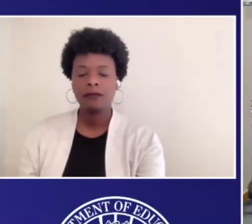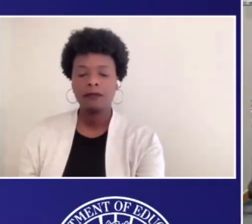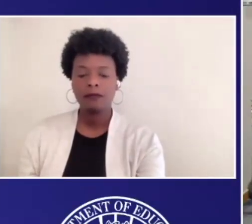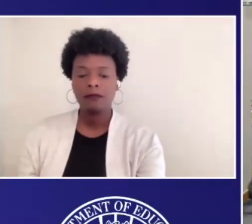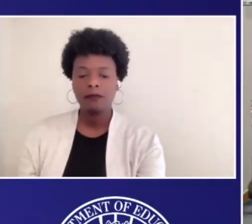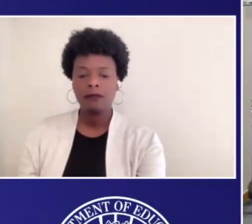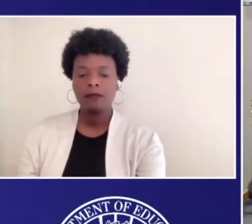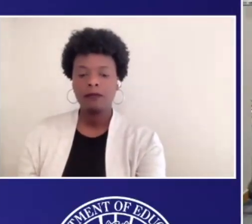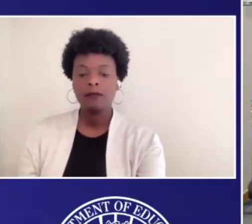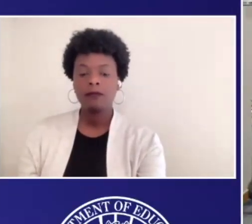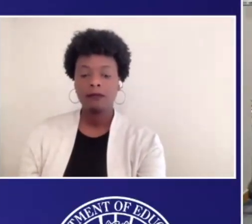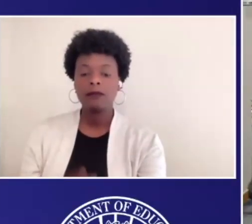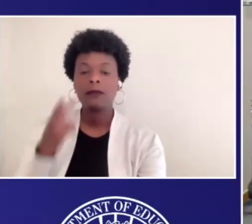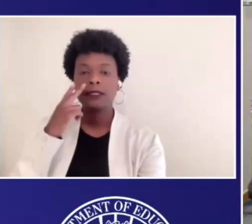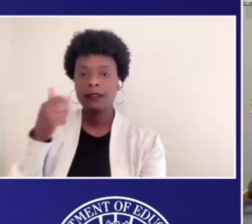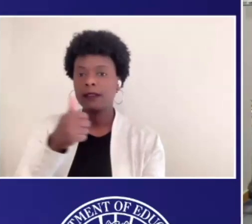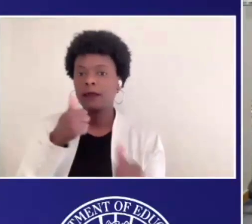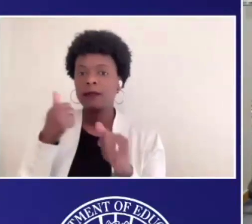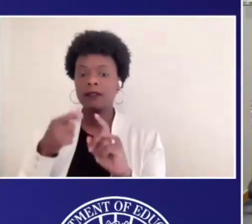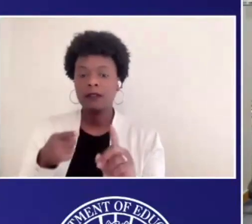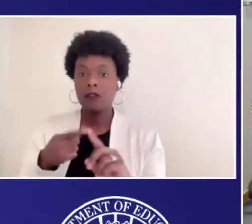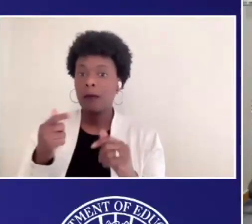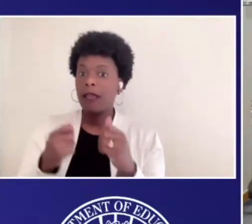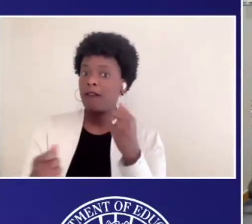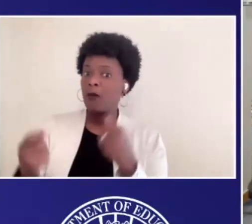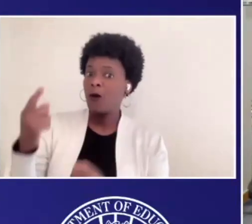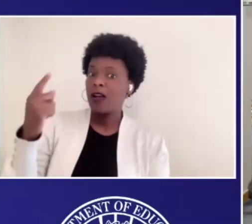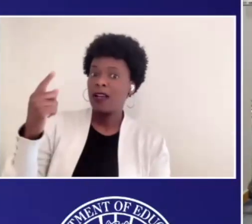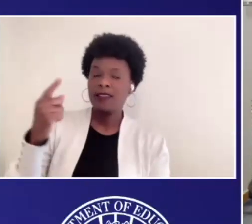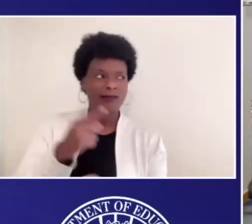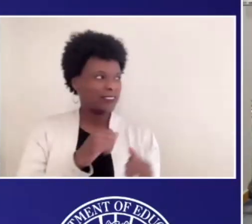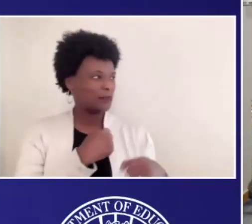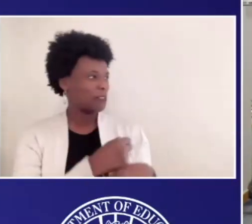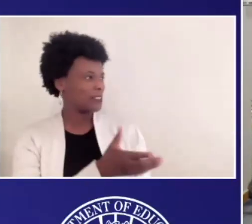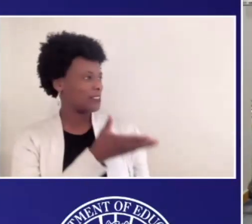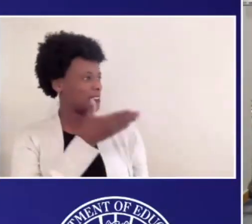I see thumbs up from everyone. That makes it easy. Thanks, guys. Thank you all.